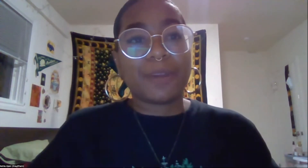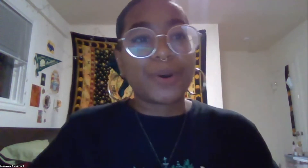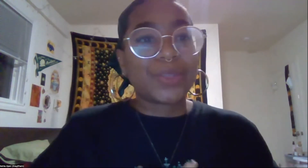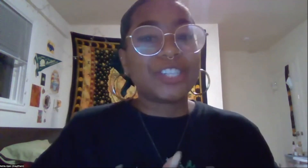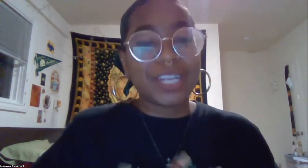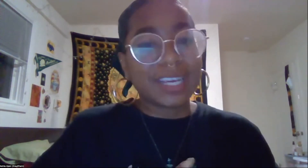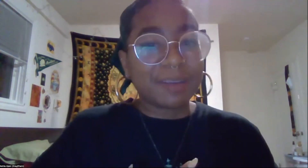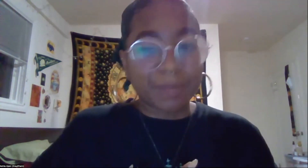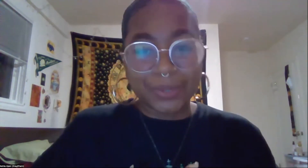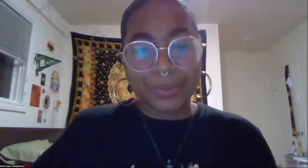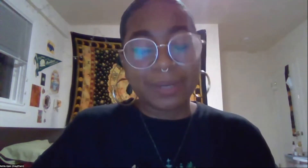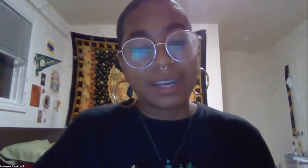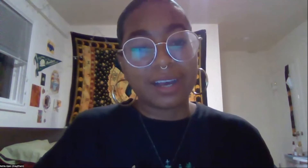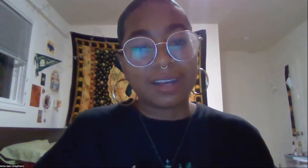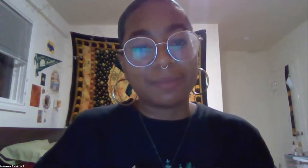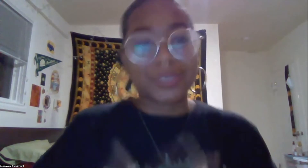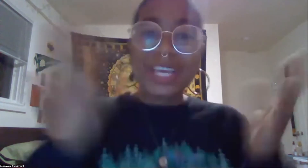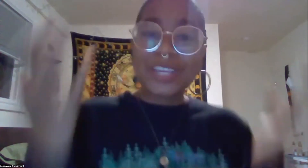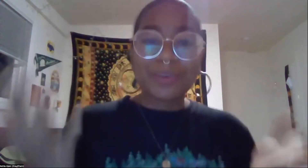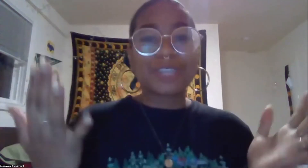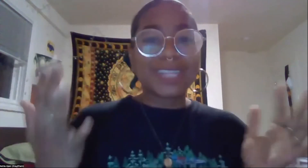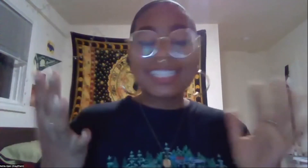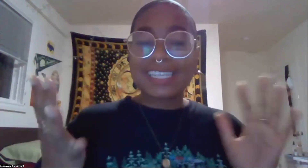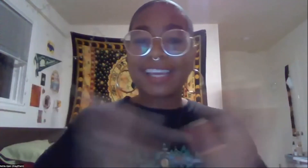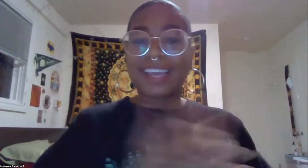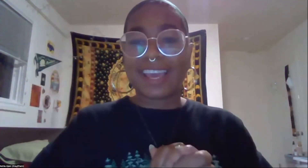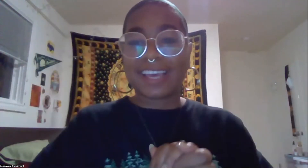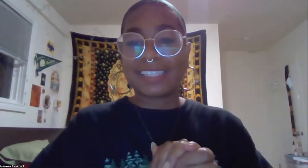they're both “Ashia in Bloom.” So thank you so much for listening. And